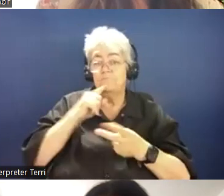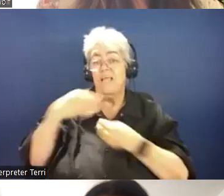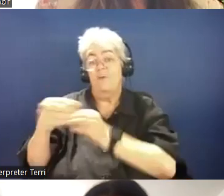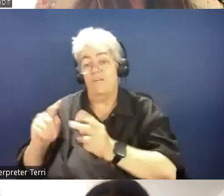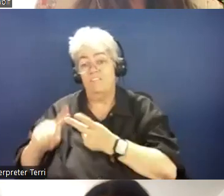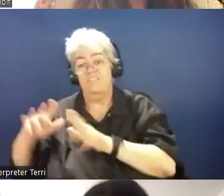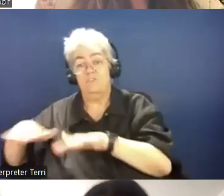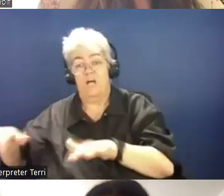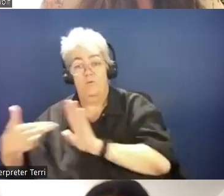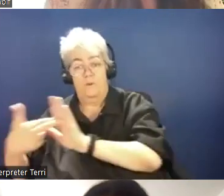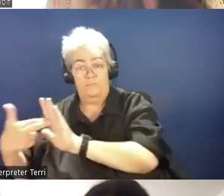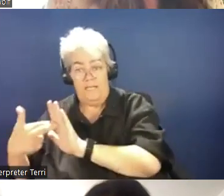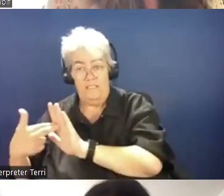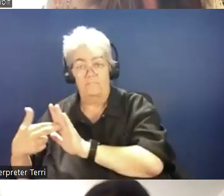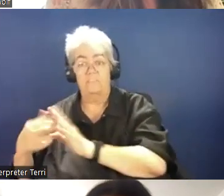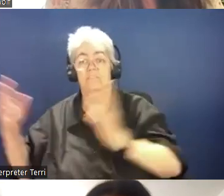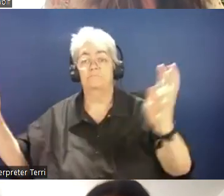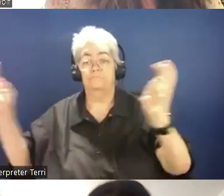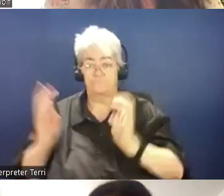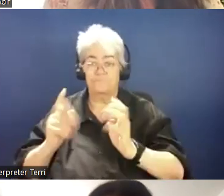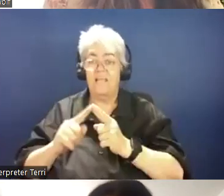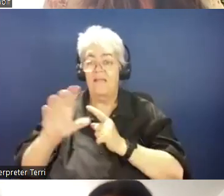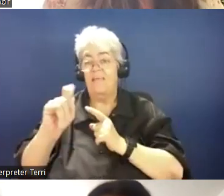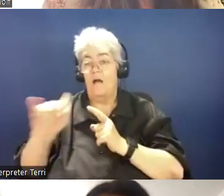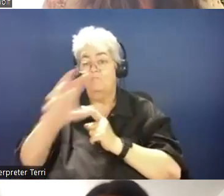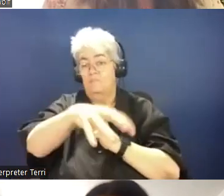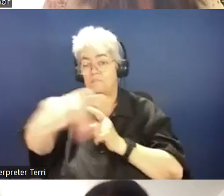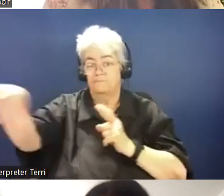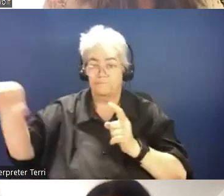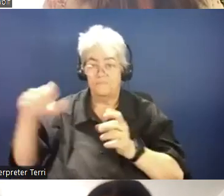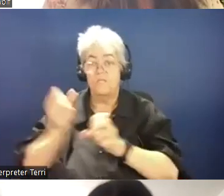Child Representative, and the counties to make sure that the language was correct.